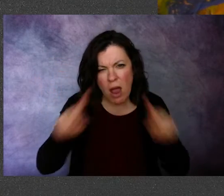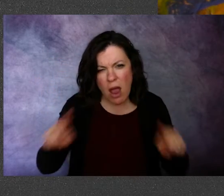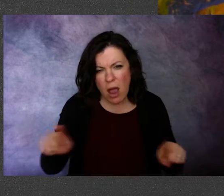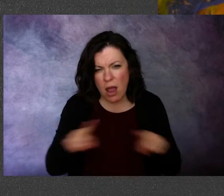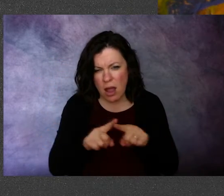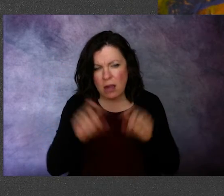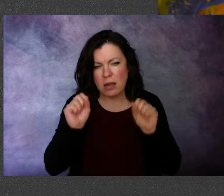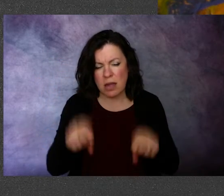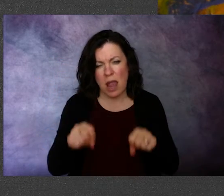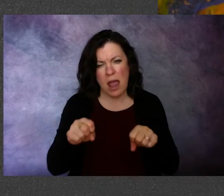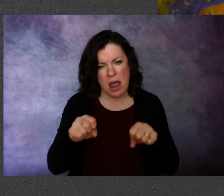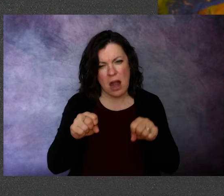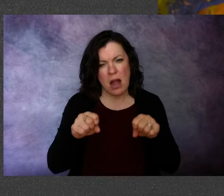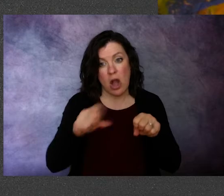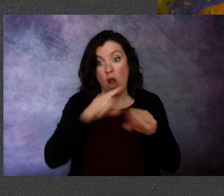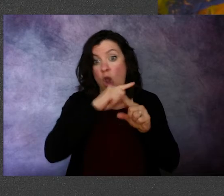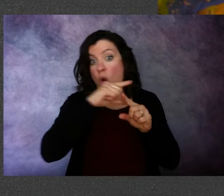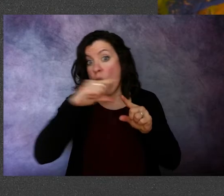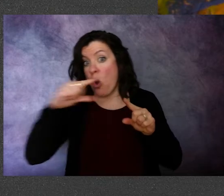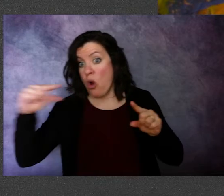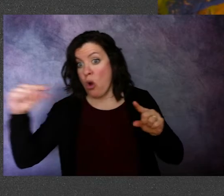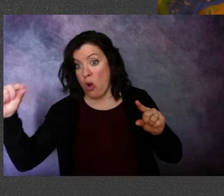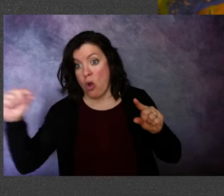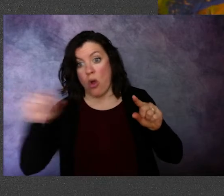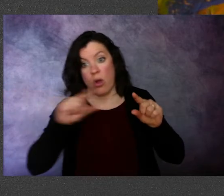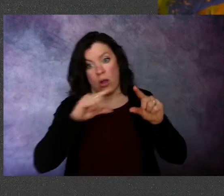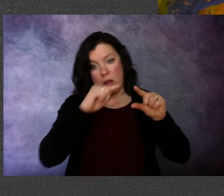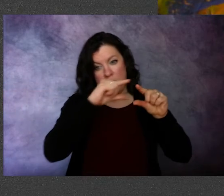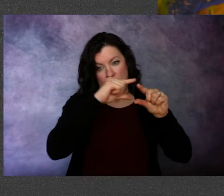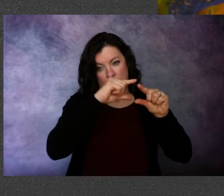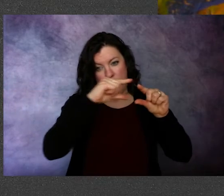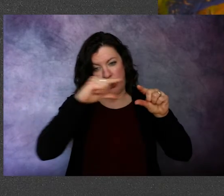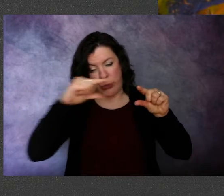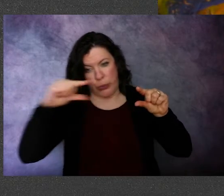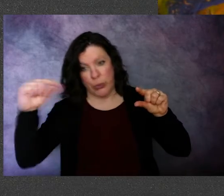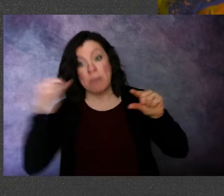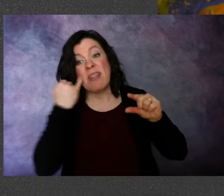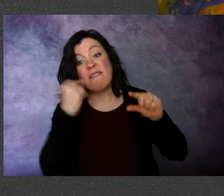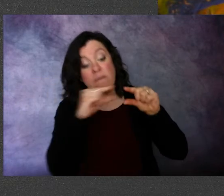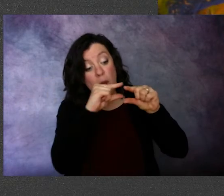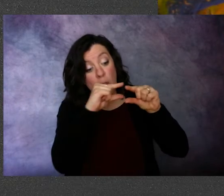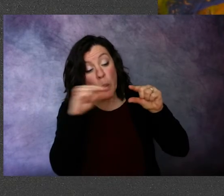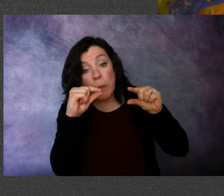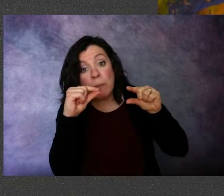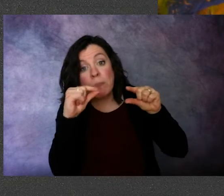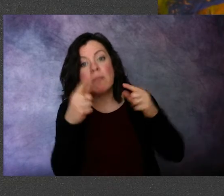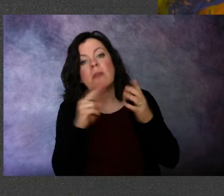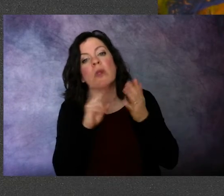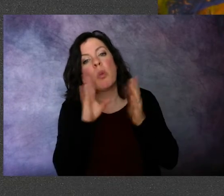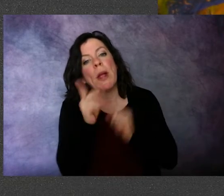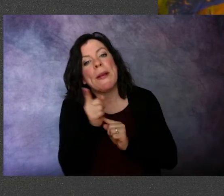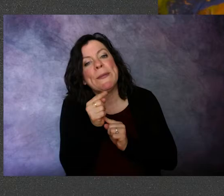If we have a big long one, we're gonna have a long tail. We have a short one, we're gonna have a short tail. You decide, what kind of tail do you want?